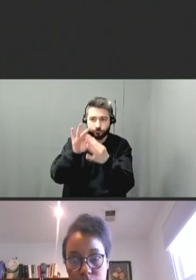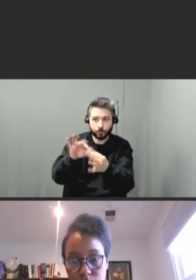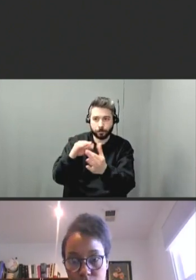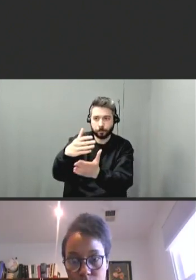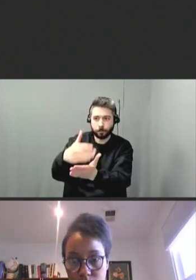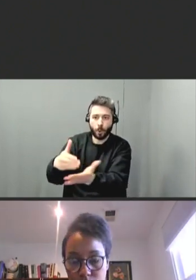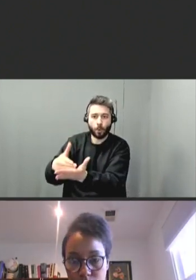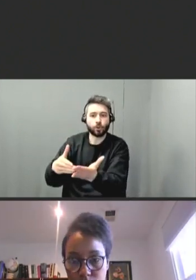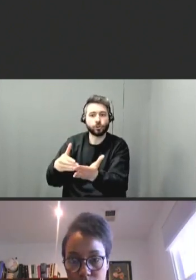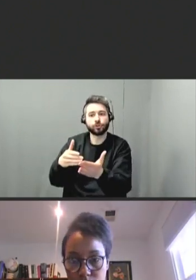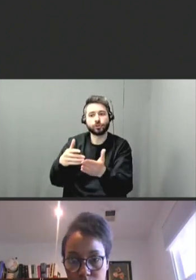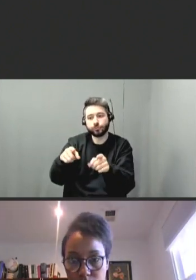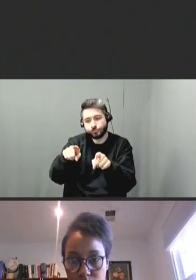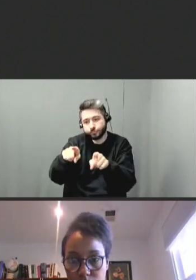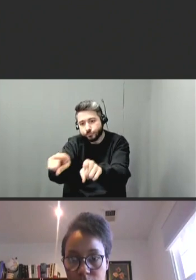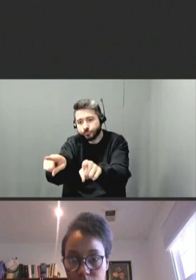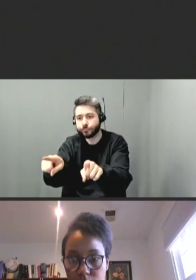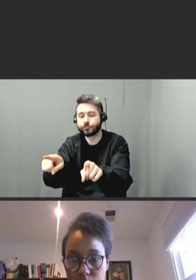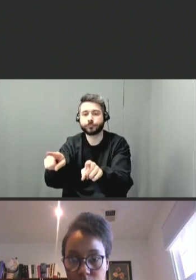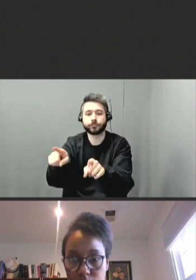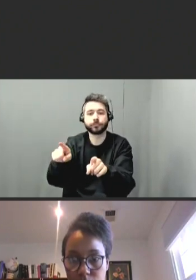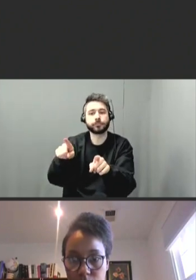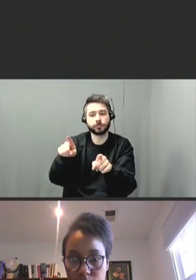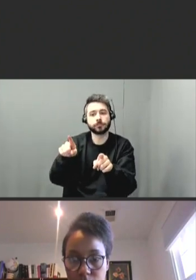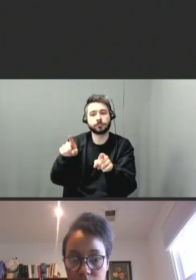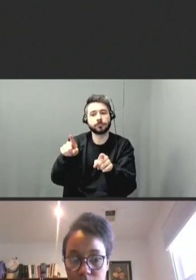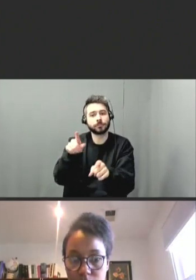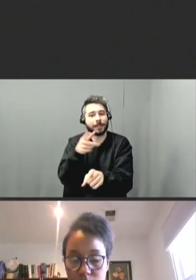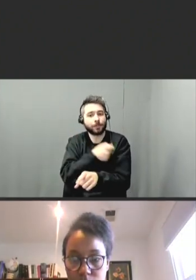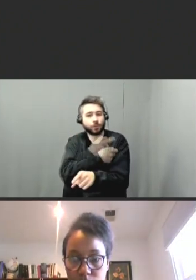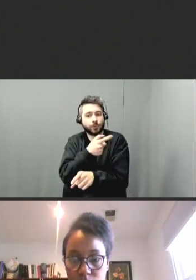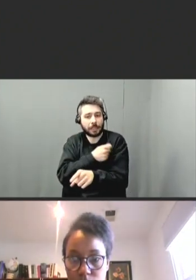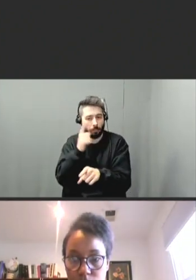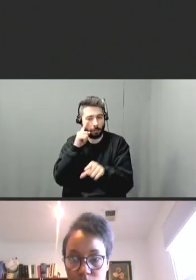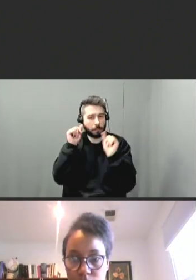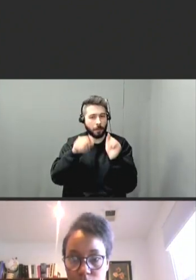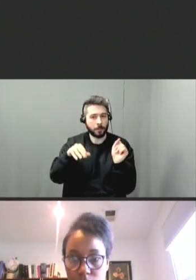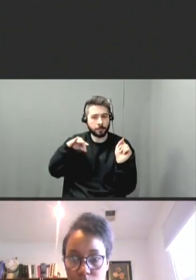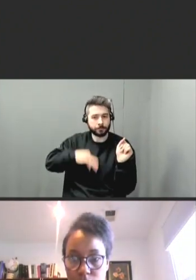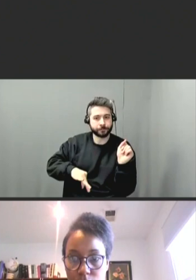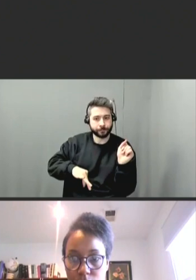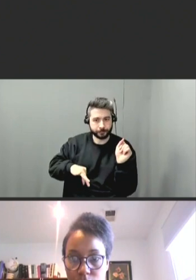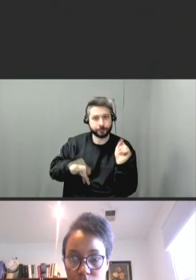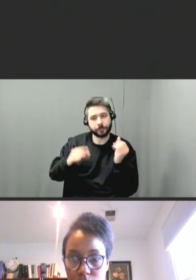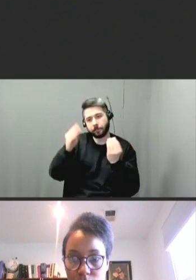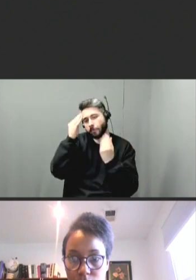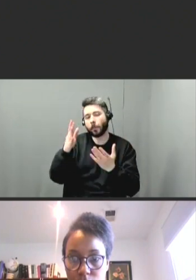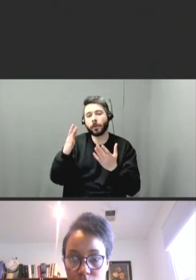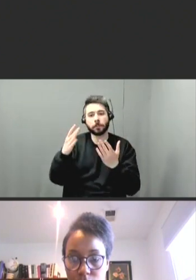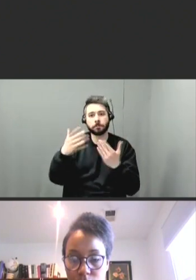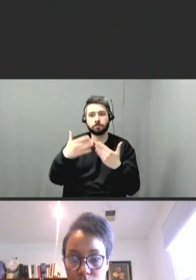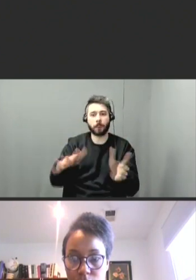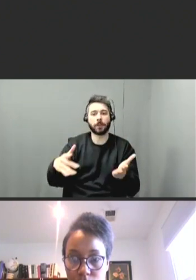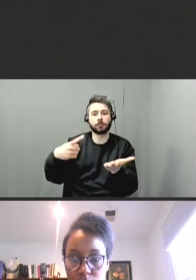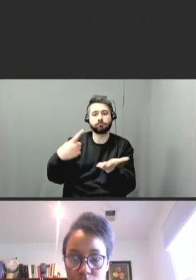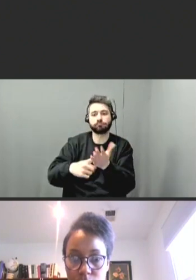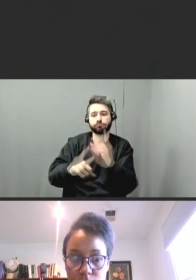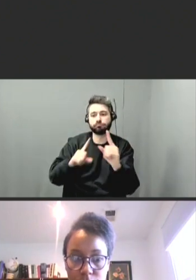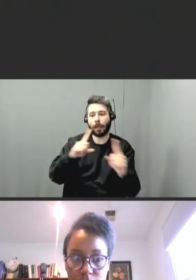along with or besides immunization, I think it'd be helpful in informing public dialogue on safety. Thanks.